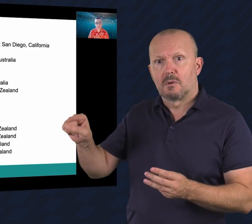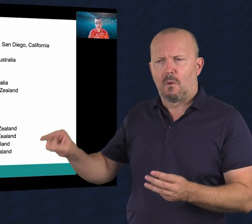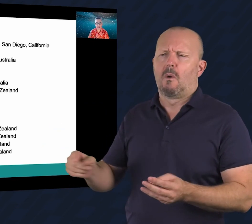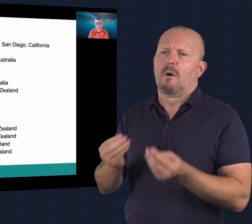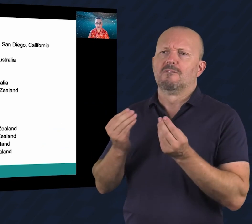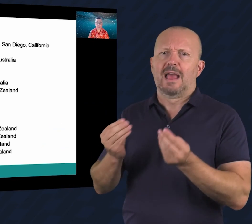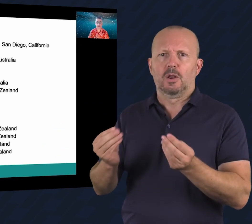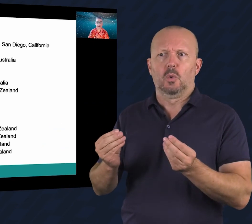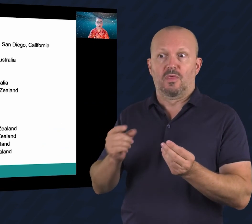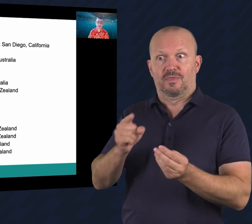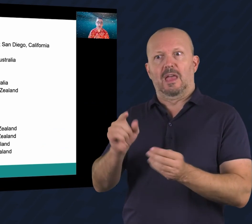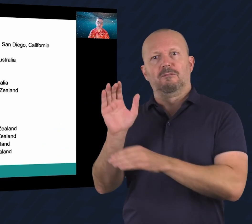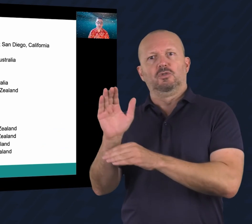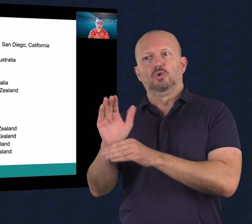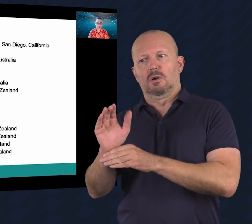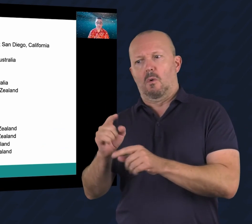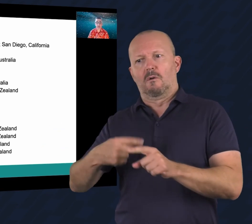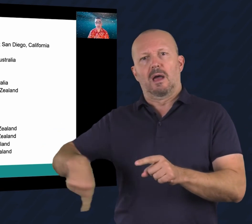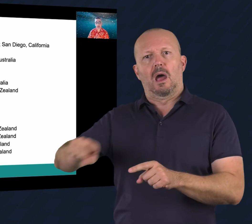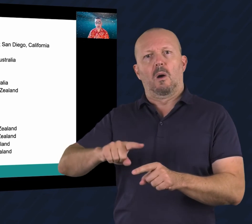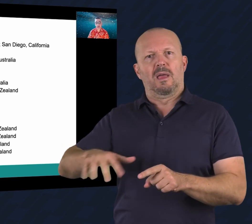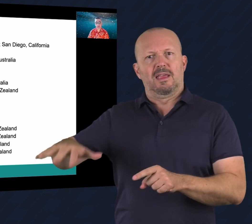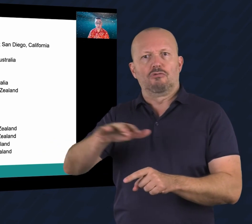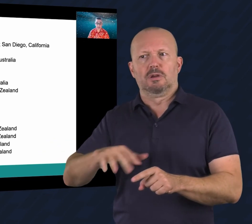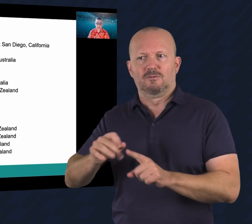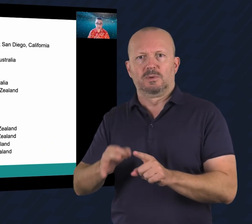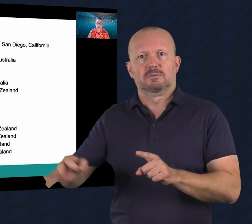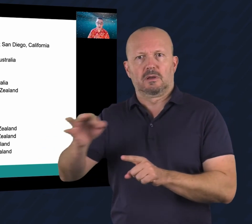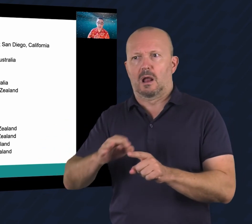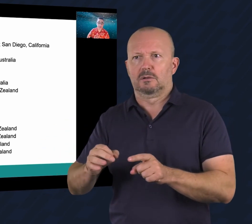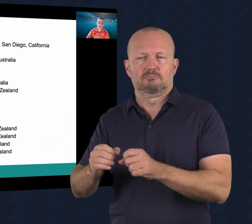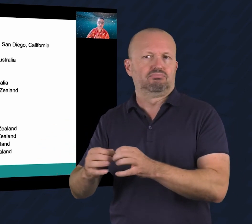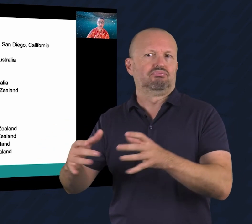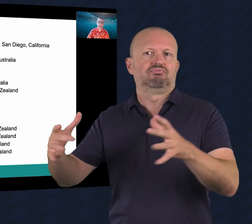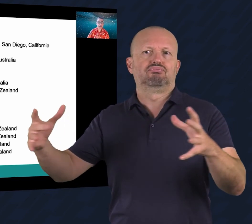Lastly, I'd like to thank all of our co-design group, whose names you see here on these two slides.